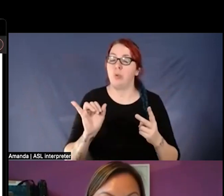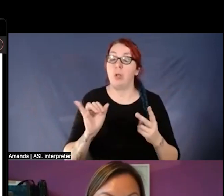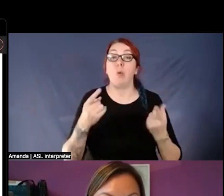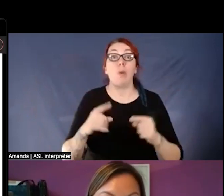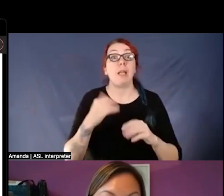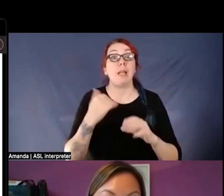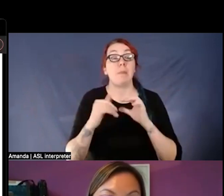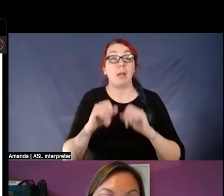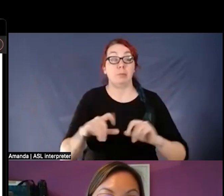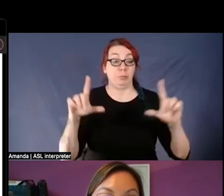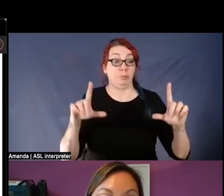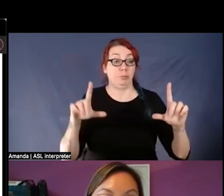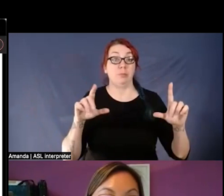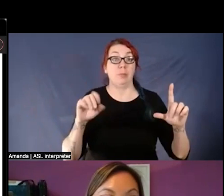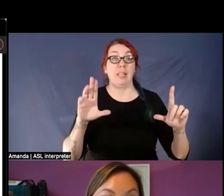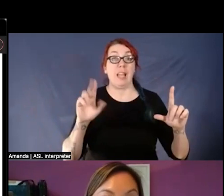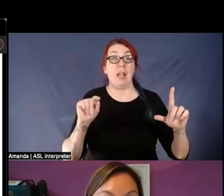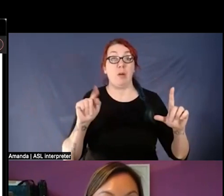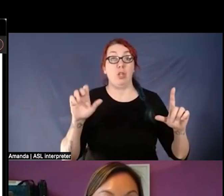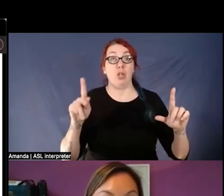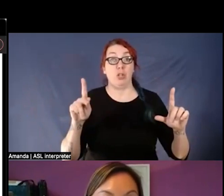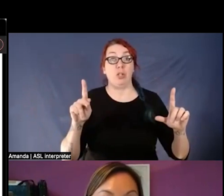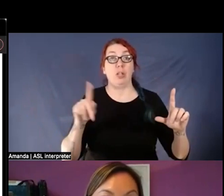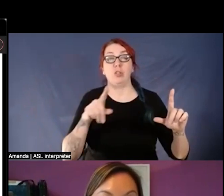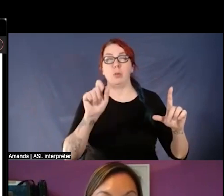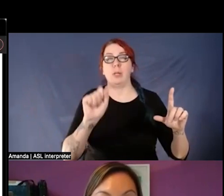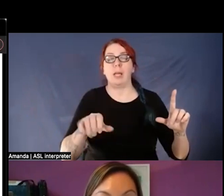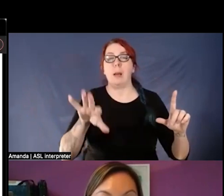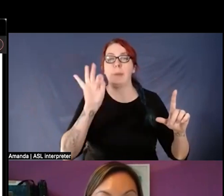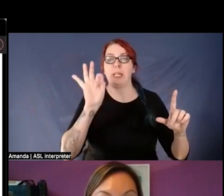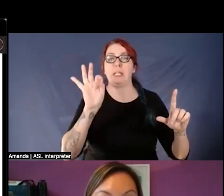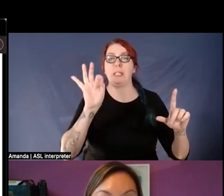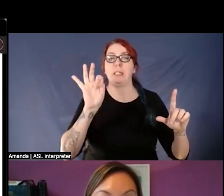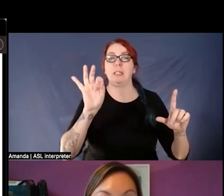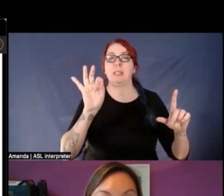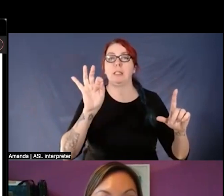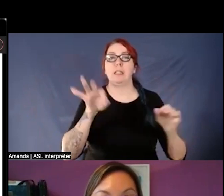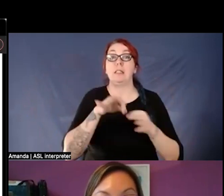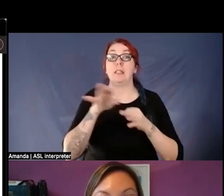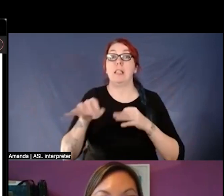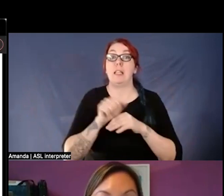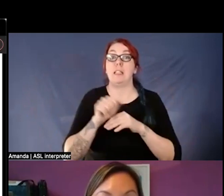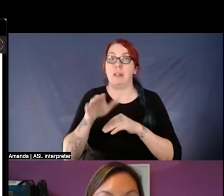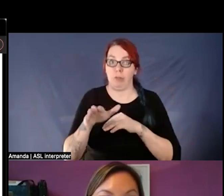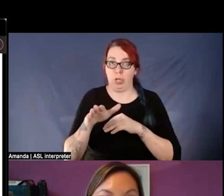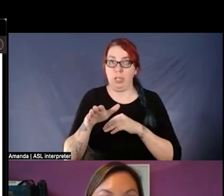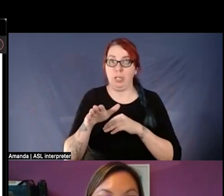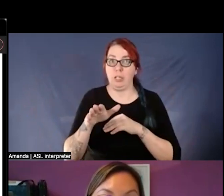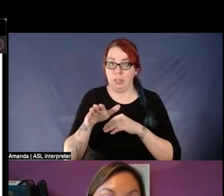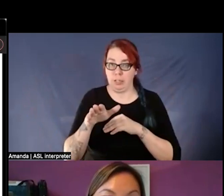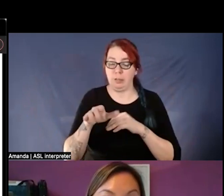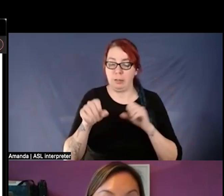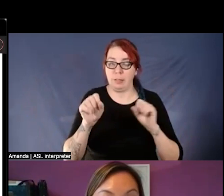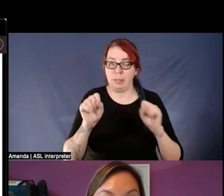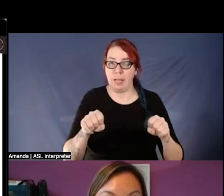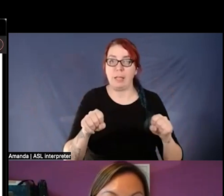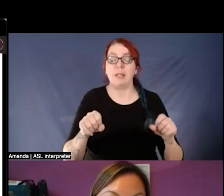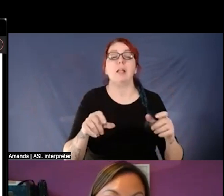in the ribbon and select delay delivery from the pop up. You can click on Do Not Deliver Before